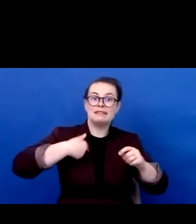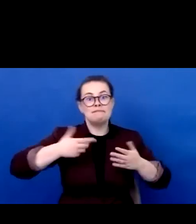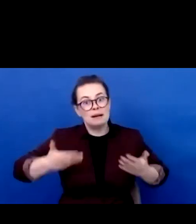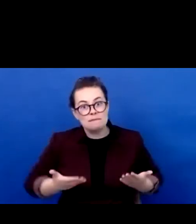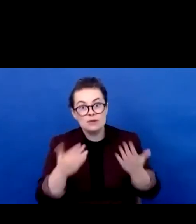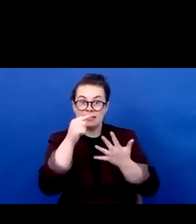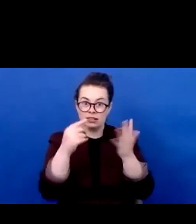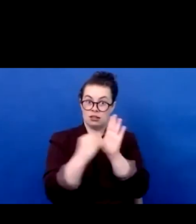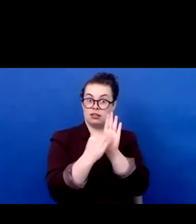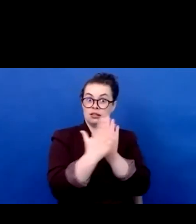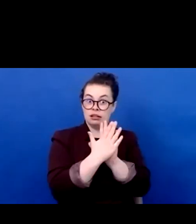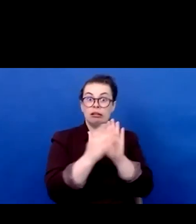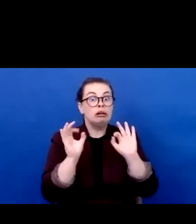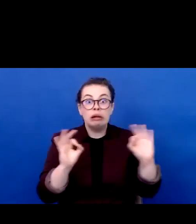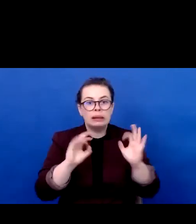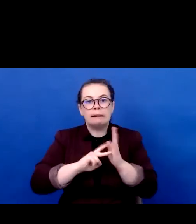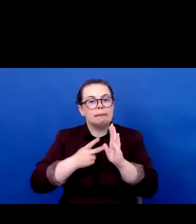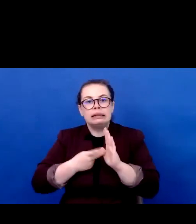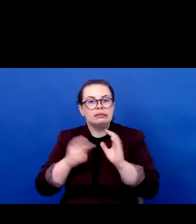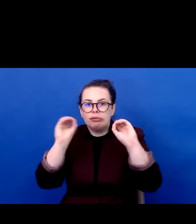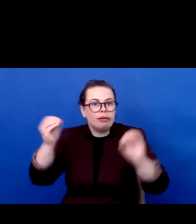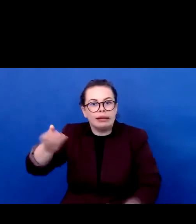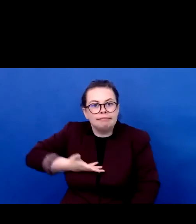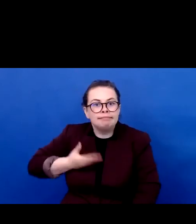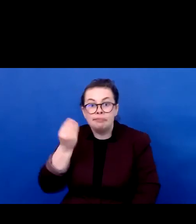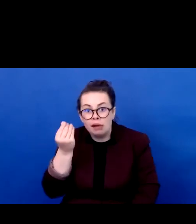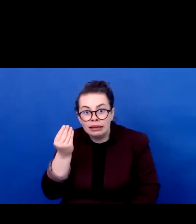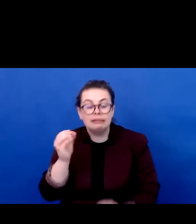and if people were not previously accessing specific disability tax credits